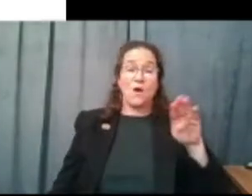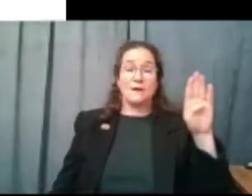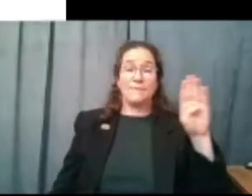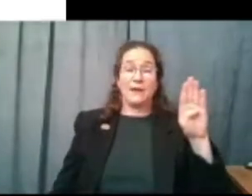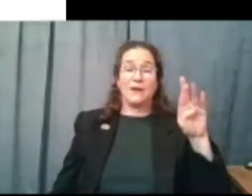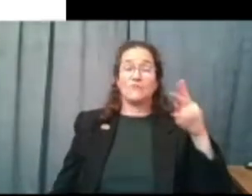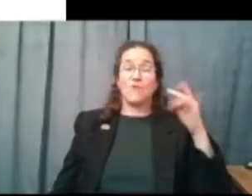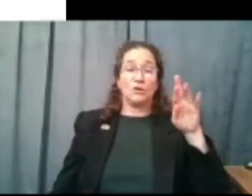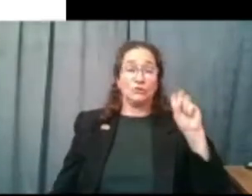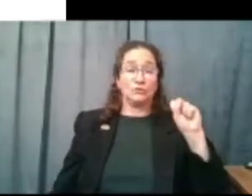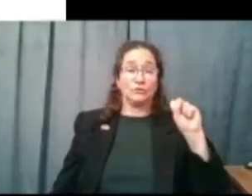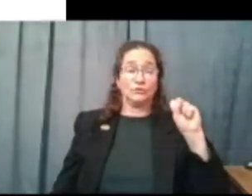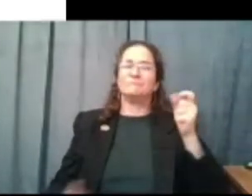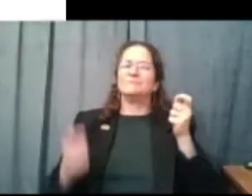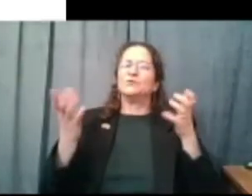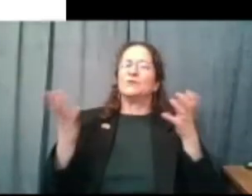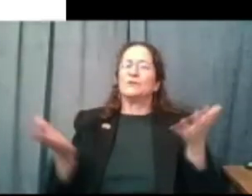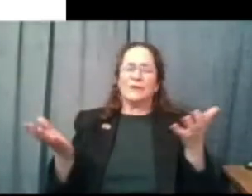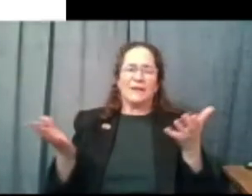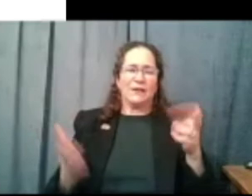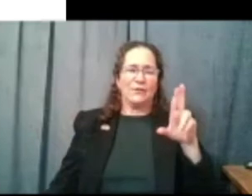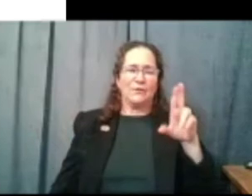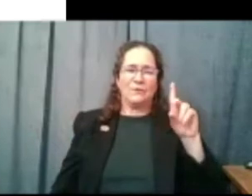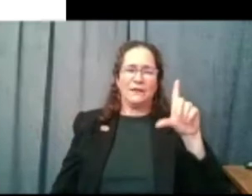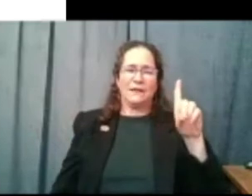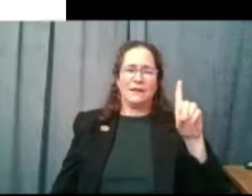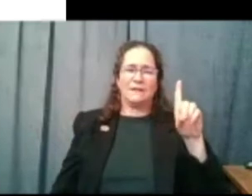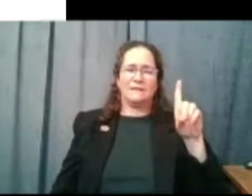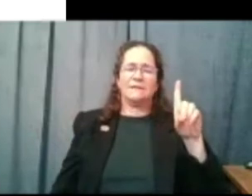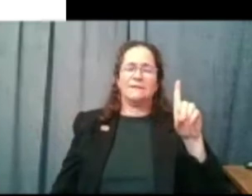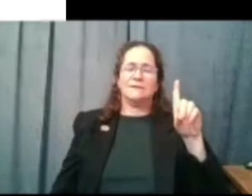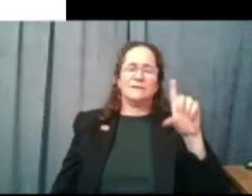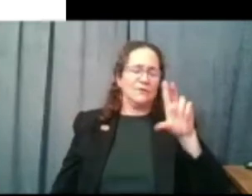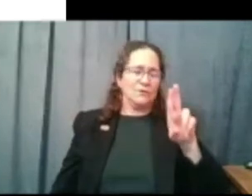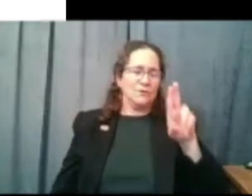of the UDL Center at OCALI, and my email is Ron underscore